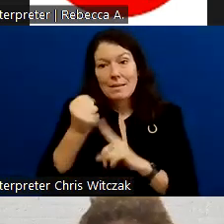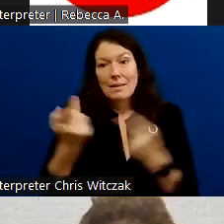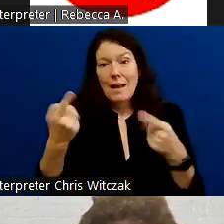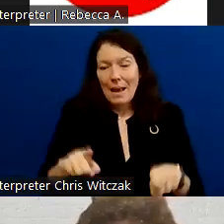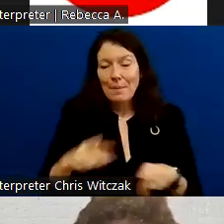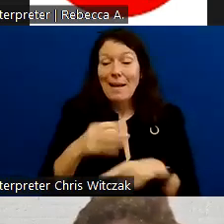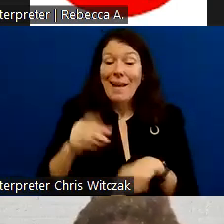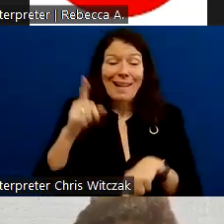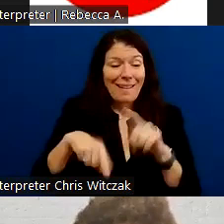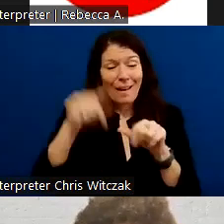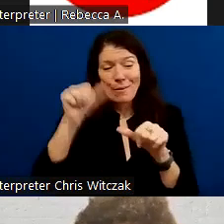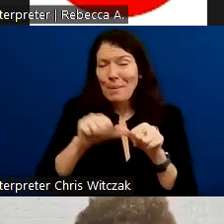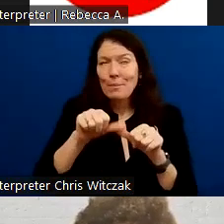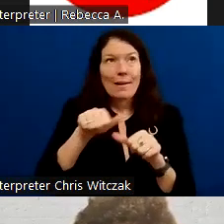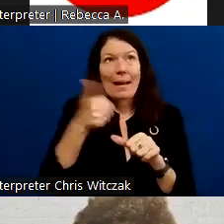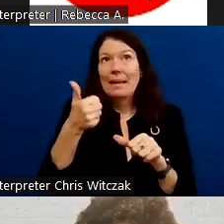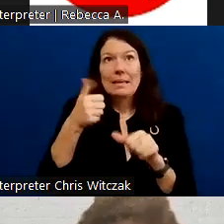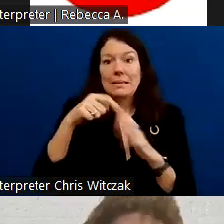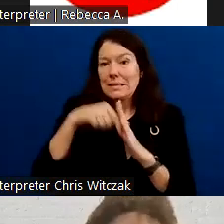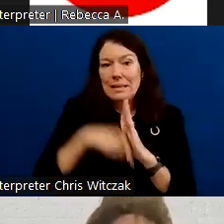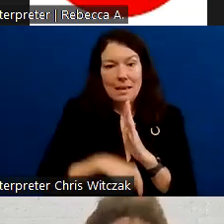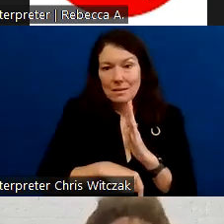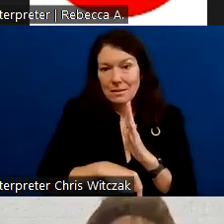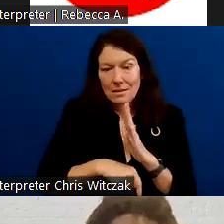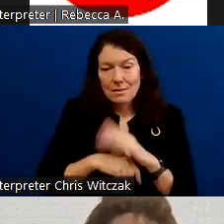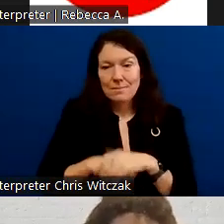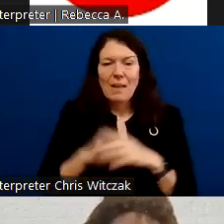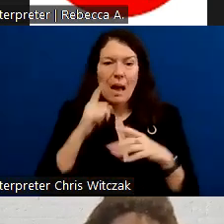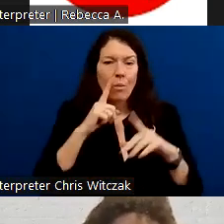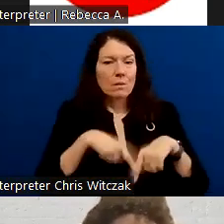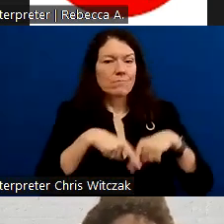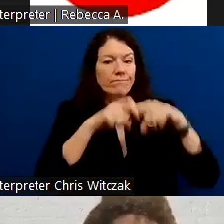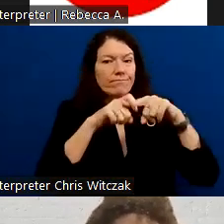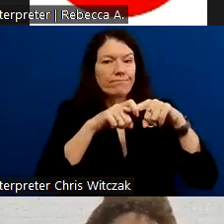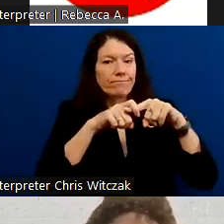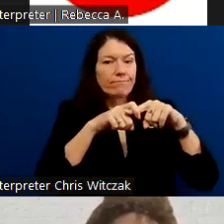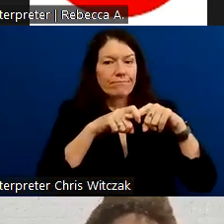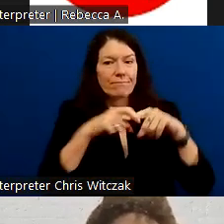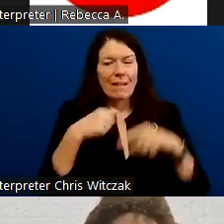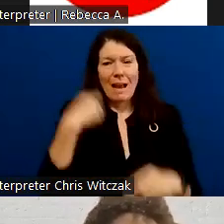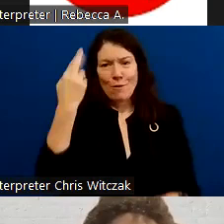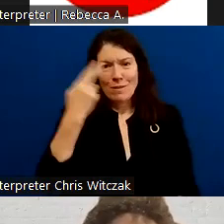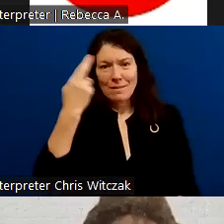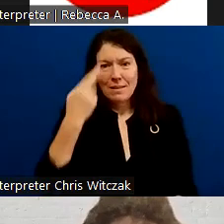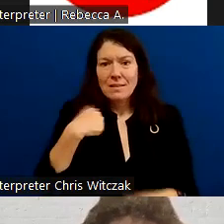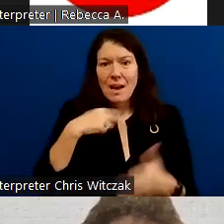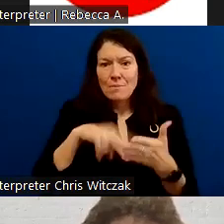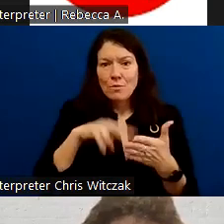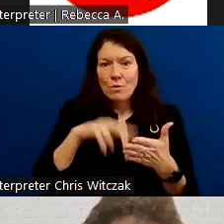any of the details. I'm going to stop here just realize I'm reading fairly quickly and